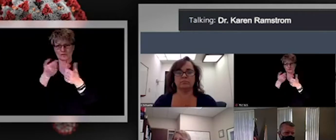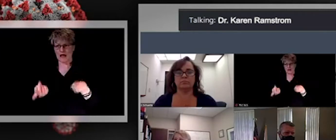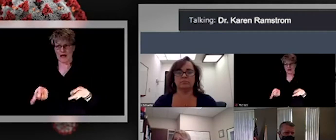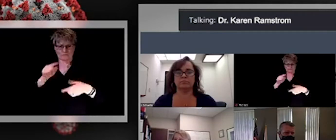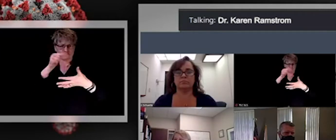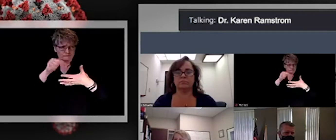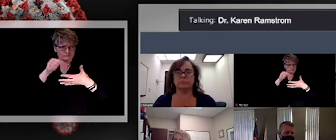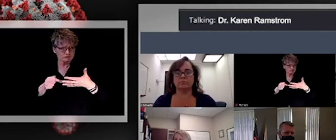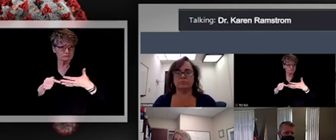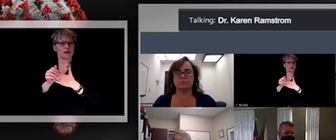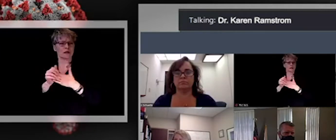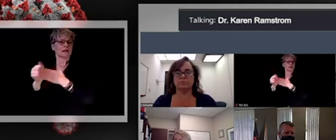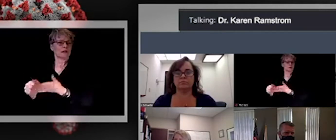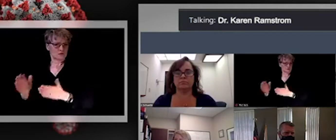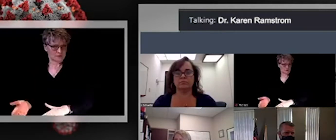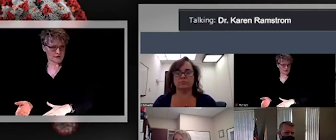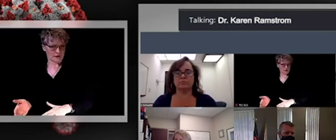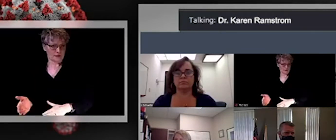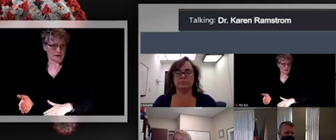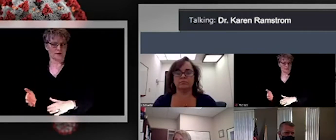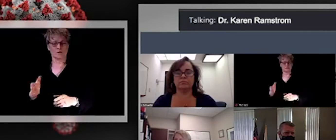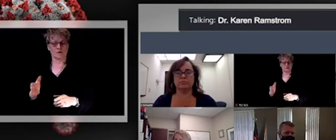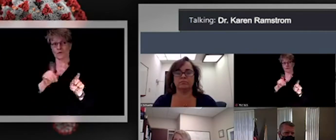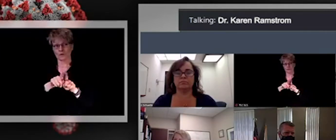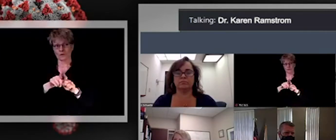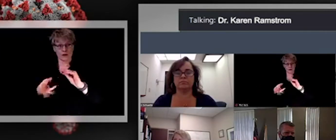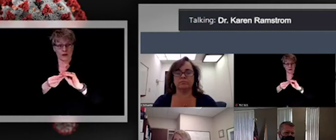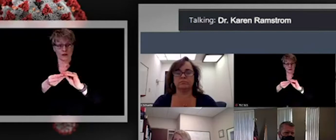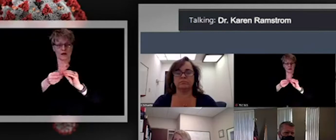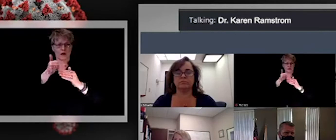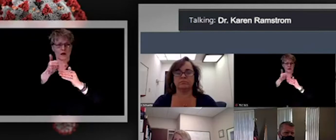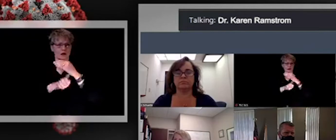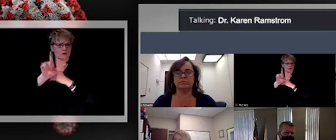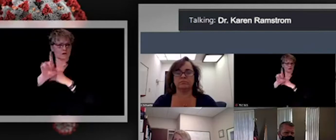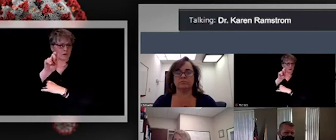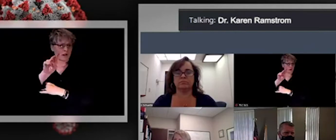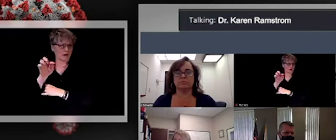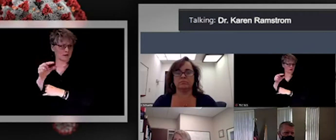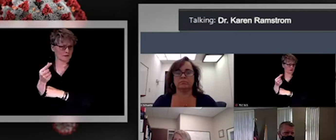There's also a part two on the death certificate that provides an opportunity for the physician